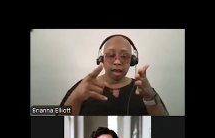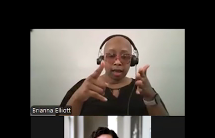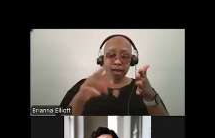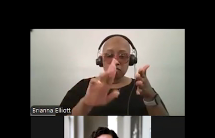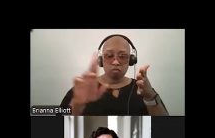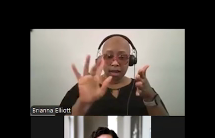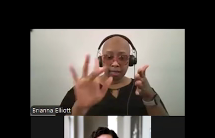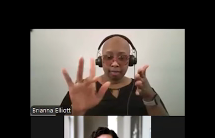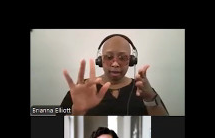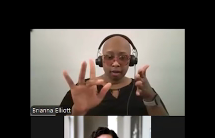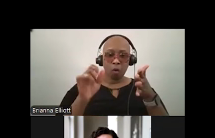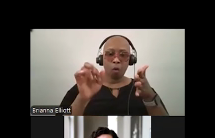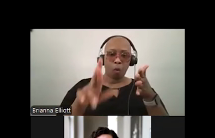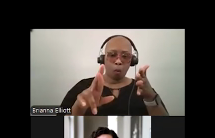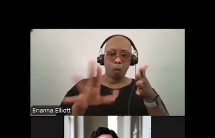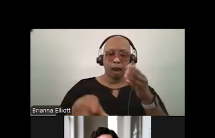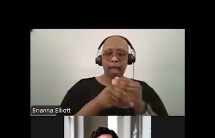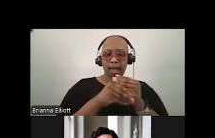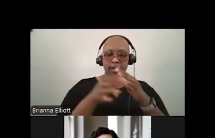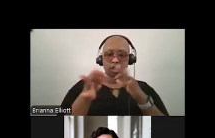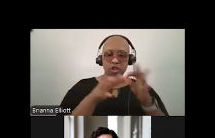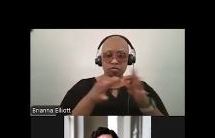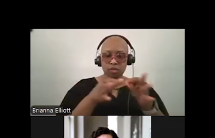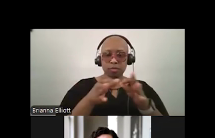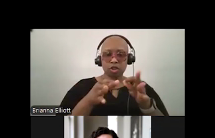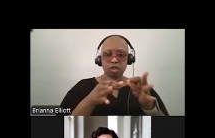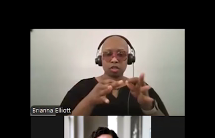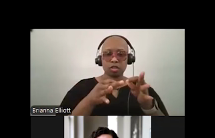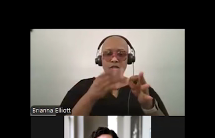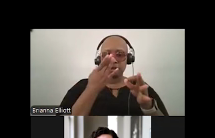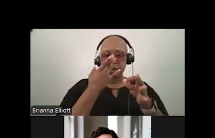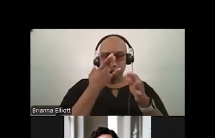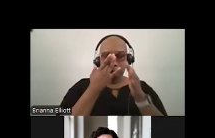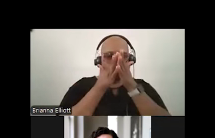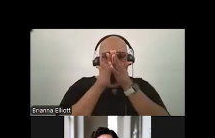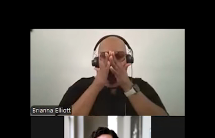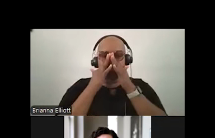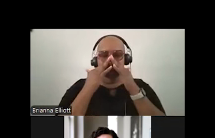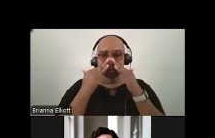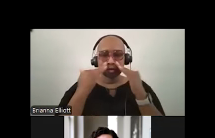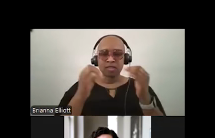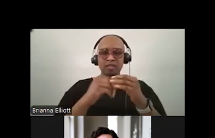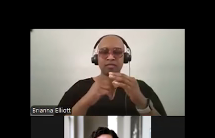here. And I've already typed one up, so y'all don't have to bear with me. But basically,